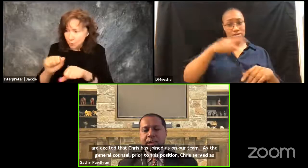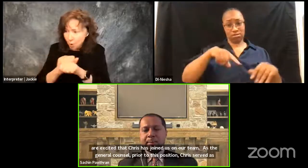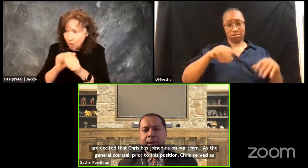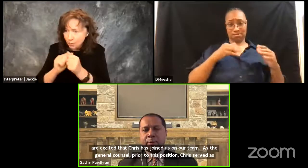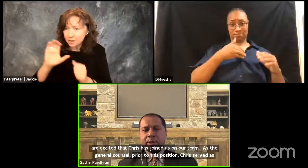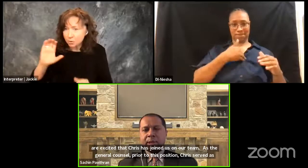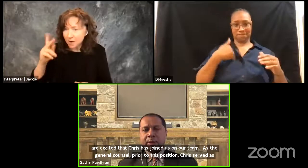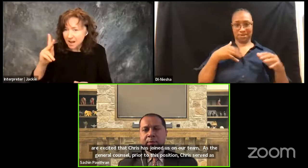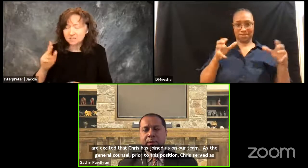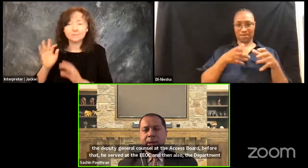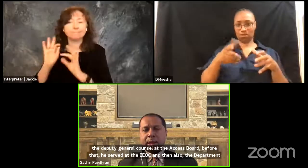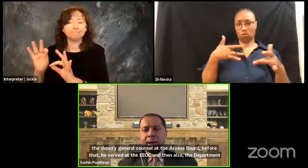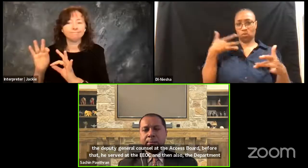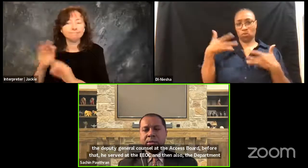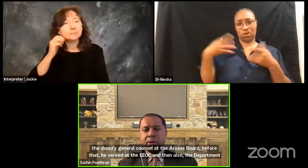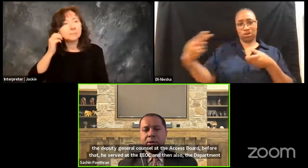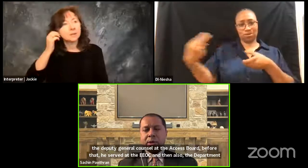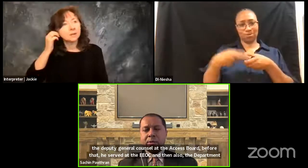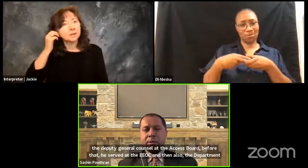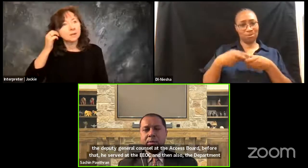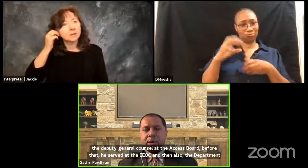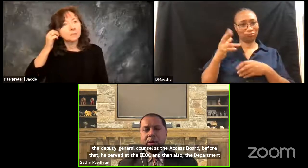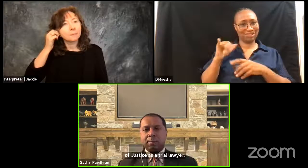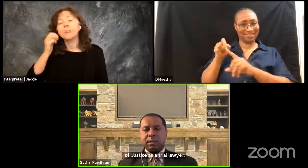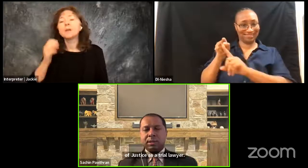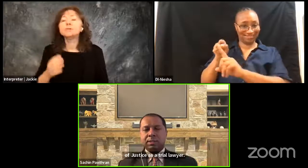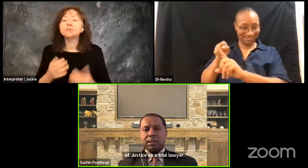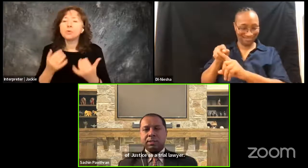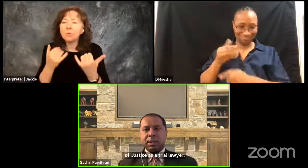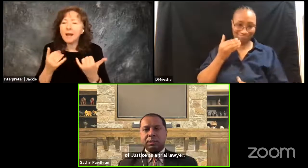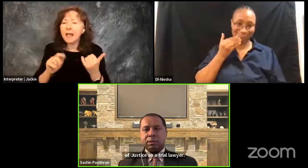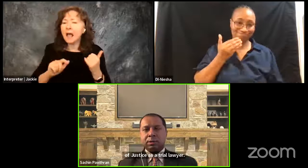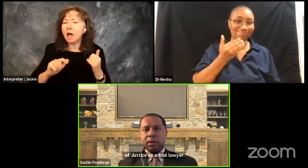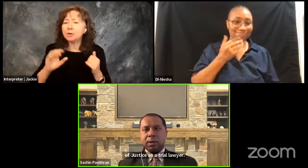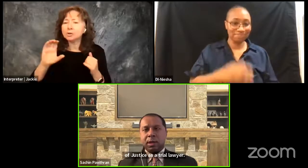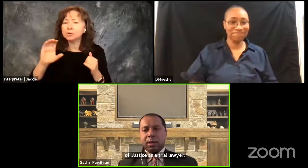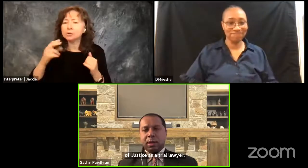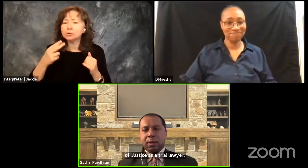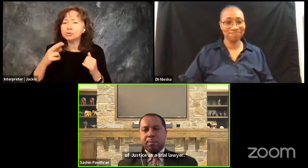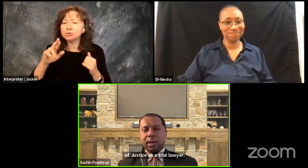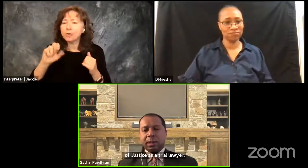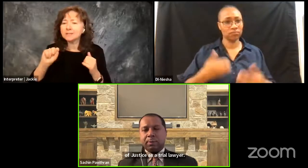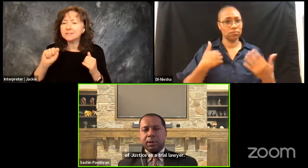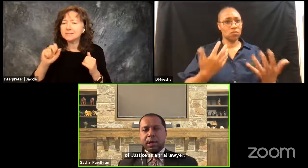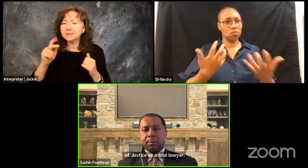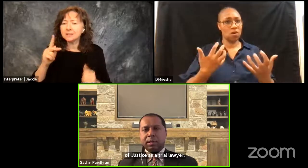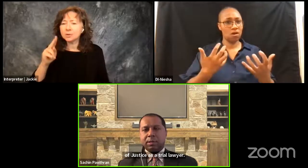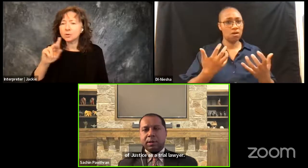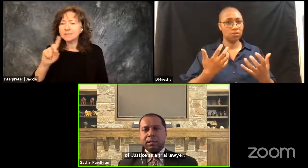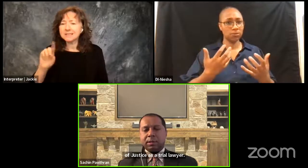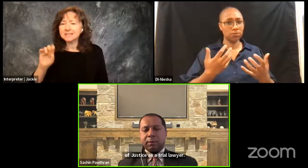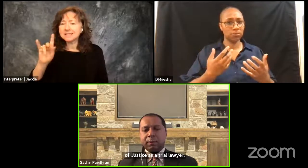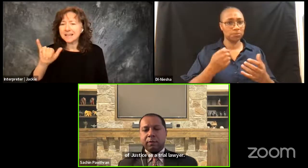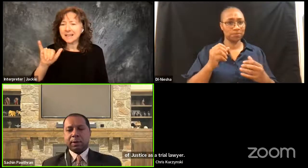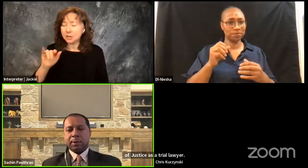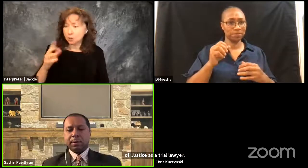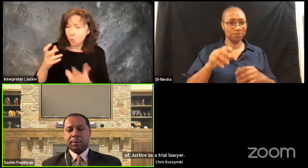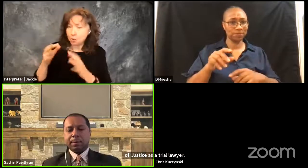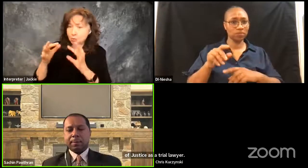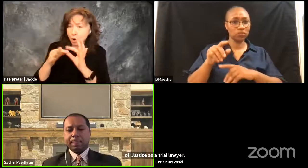time, I want to give an opportunity to Mr. Kuczynski to make a couple of comments, Chris?